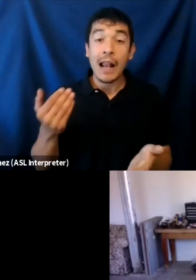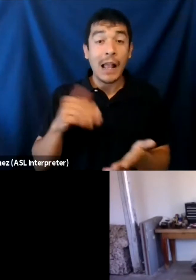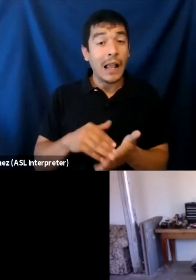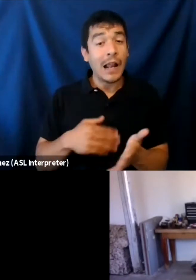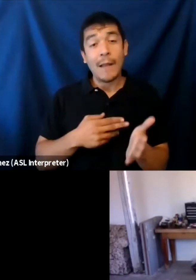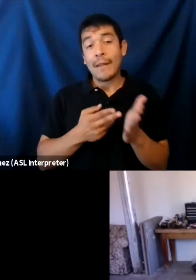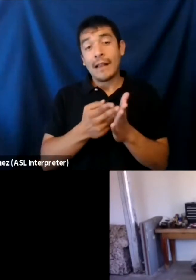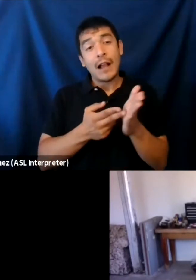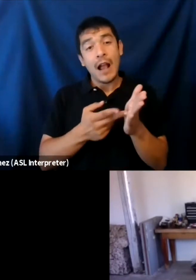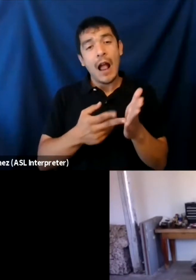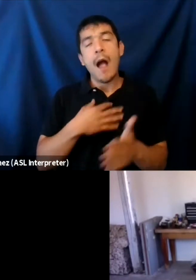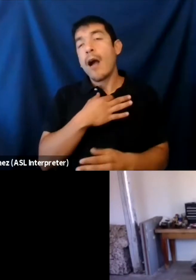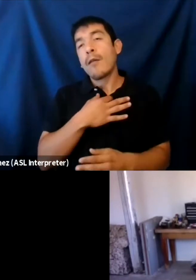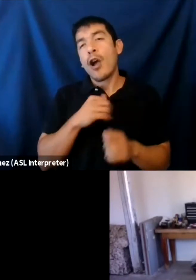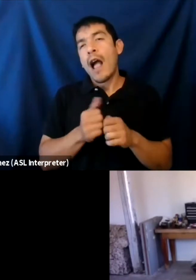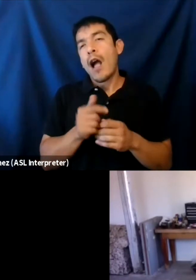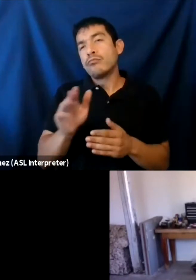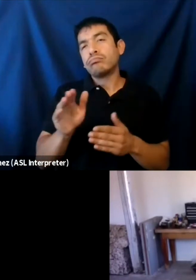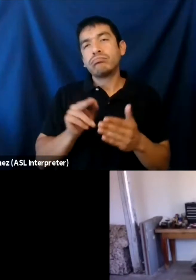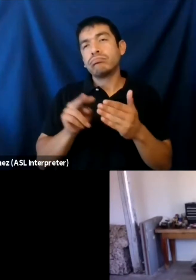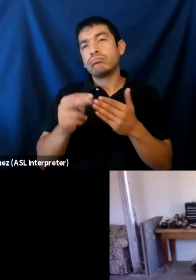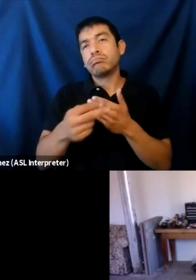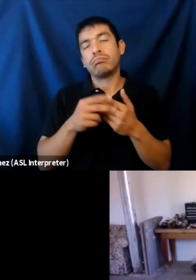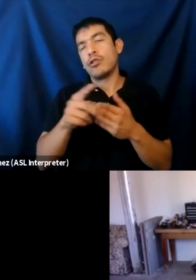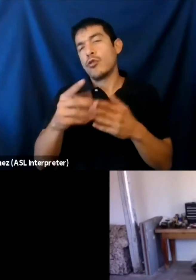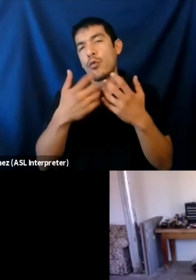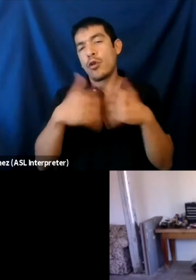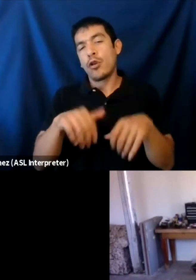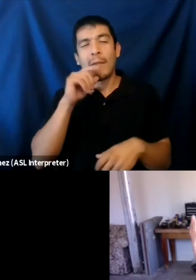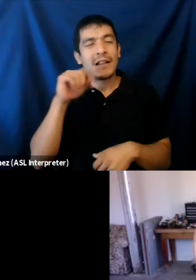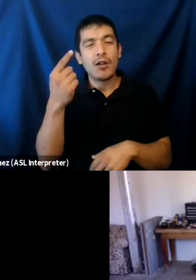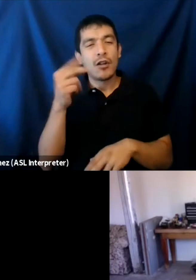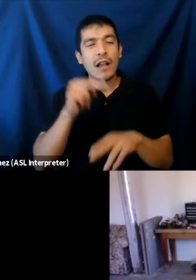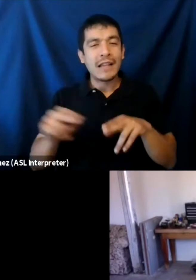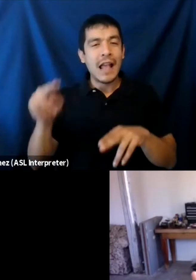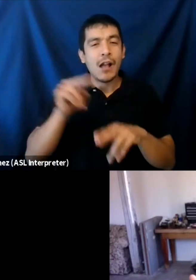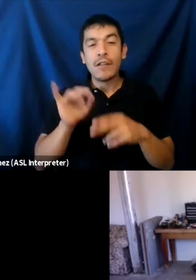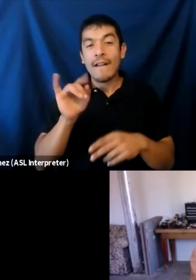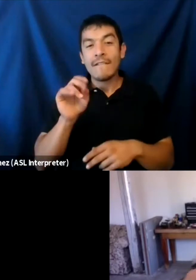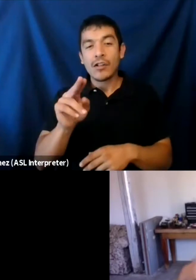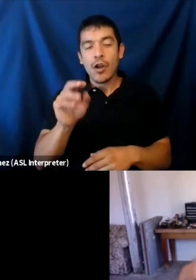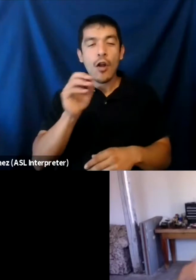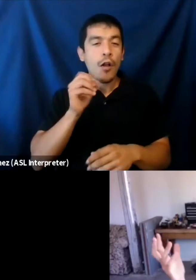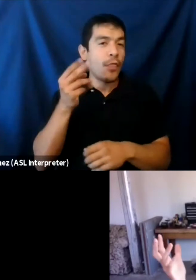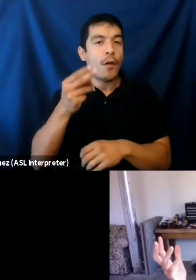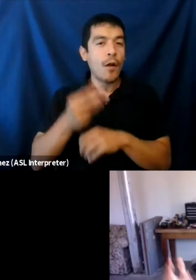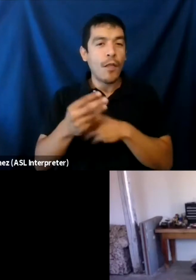I'm curious about how transparency works. It's not just a natural filter that you throw on the world and all of a sudden everything